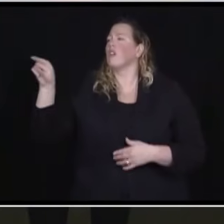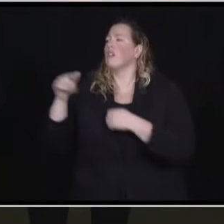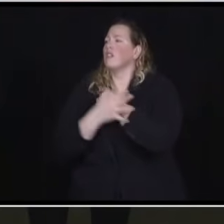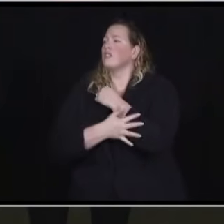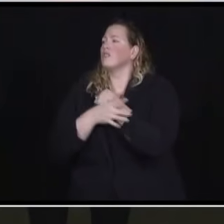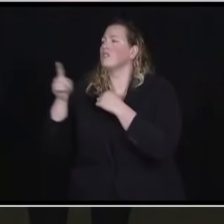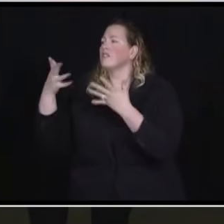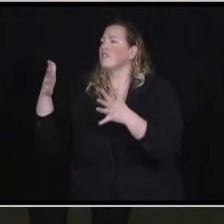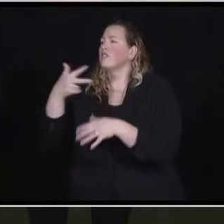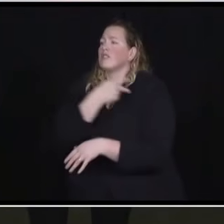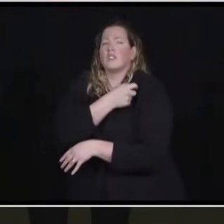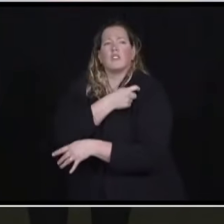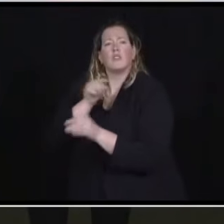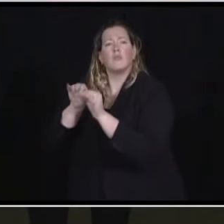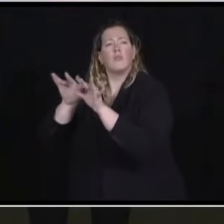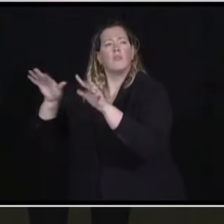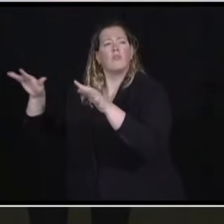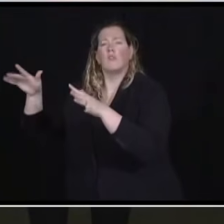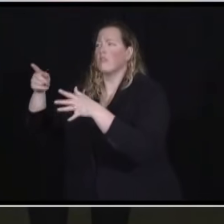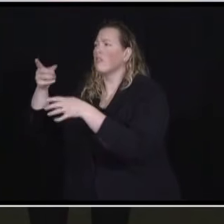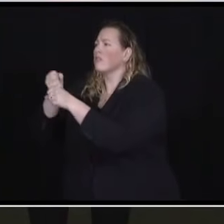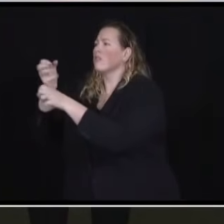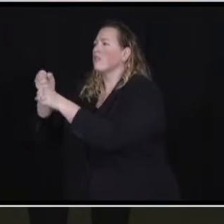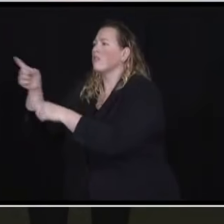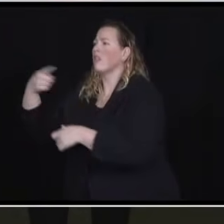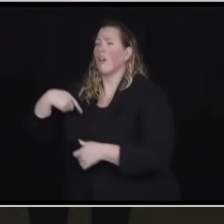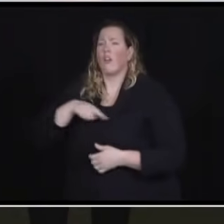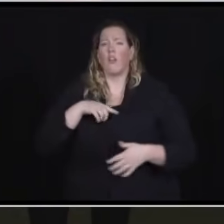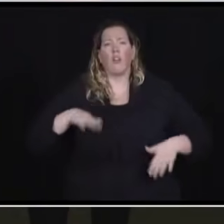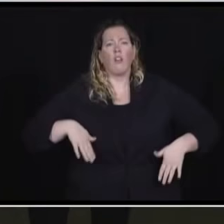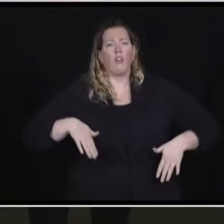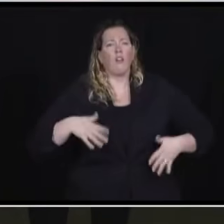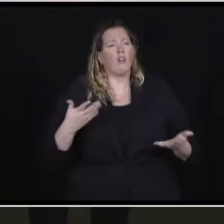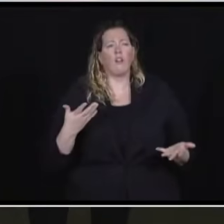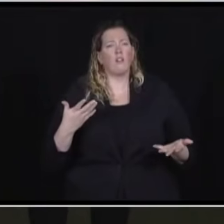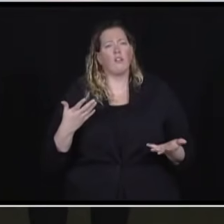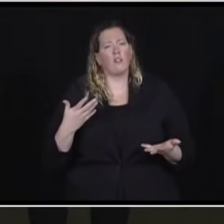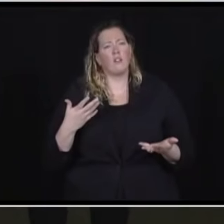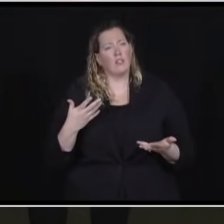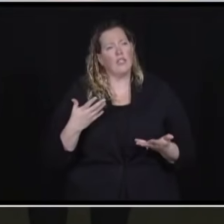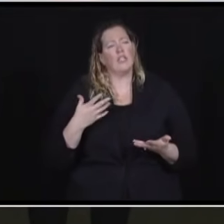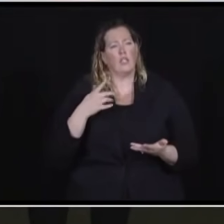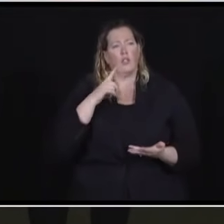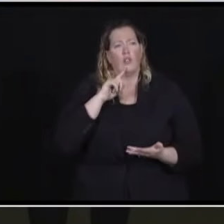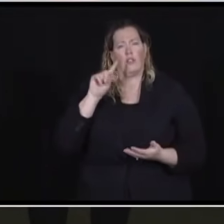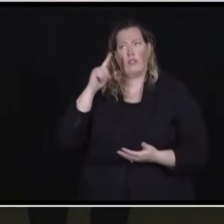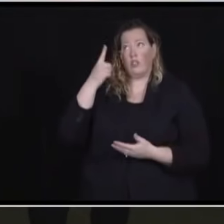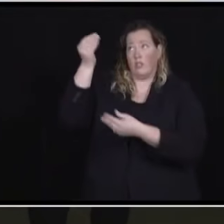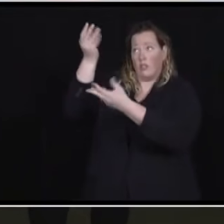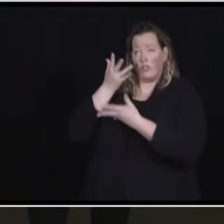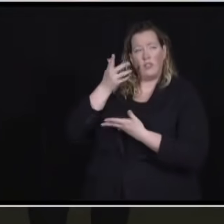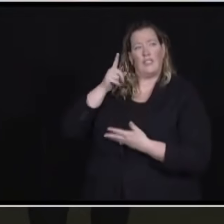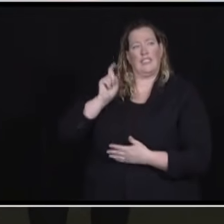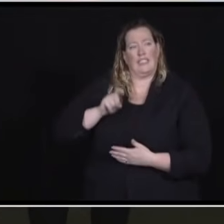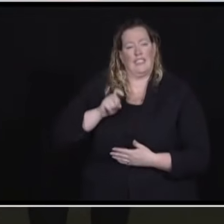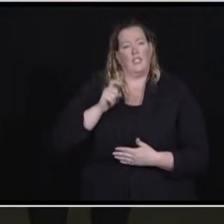So, we need to work closely together to ensure we are prepared. These are questions I posed to the prime